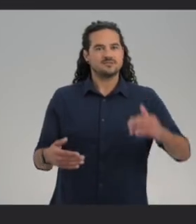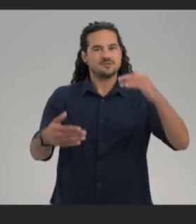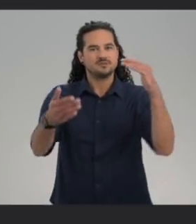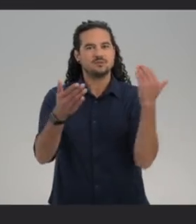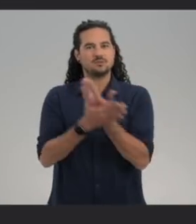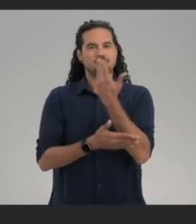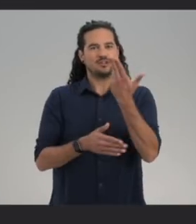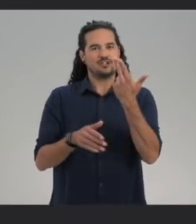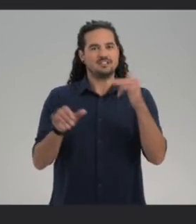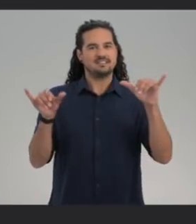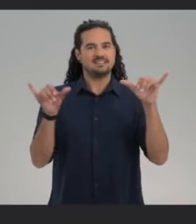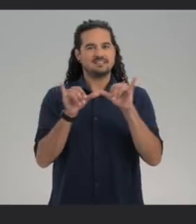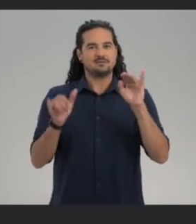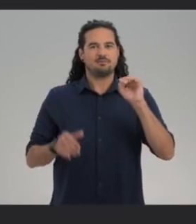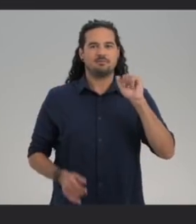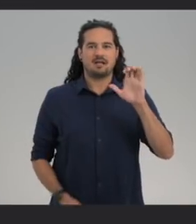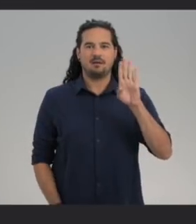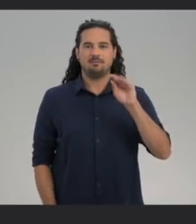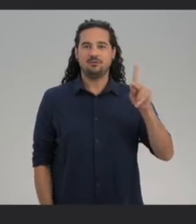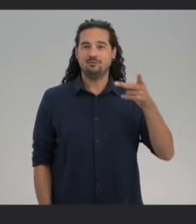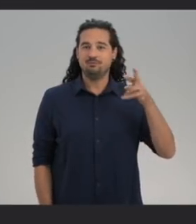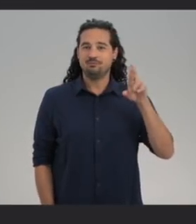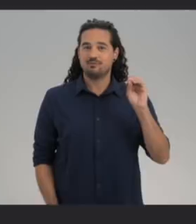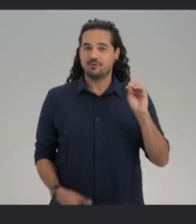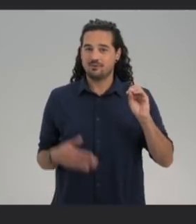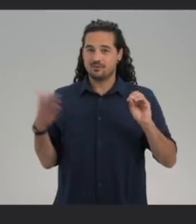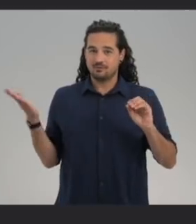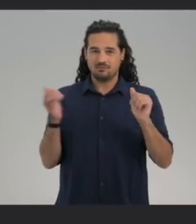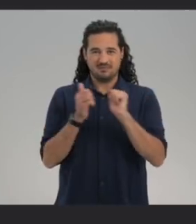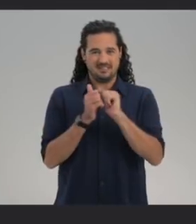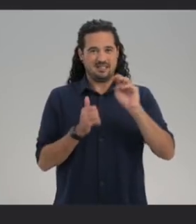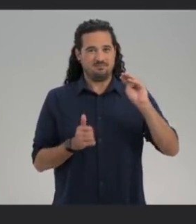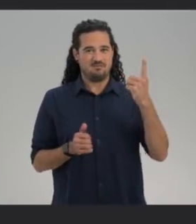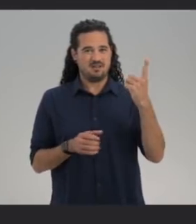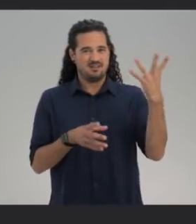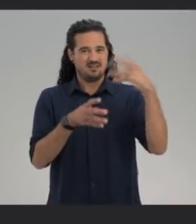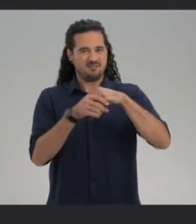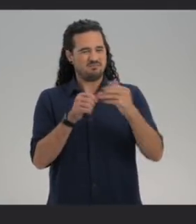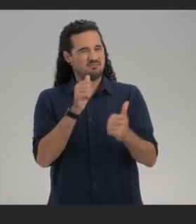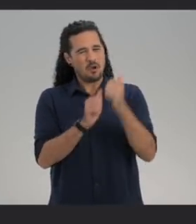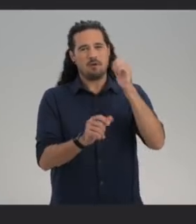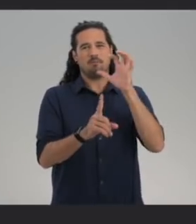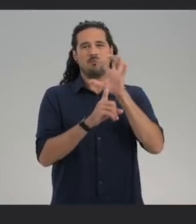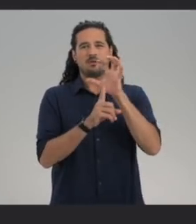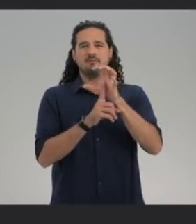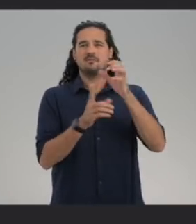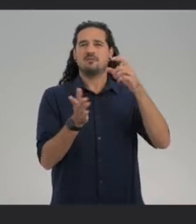Here's the new 13-inch MacBook Pro. With M1, our most popular and affordable MacBook Pro